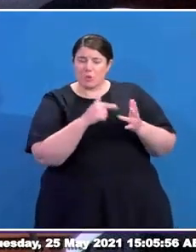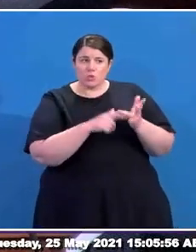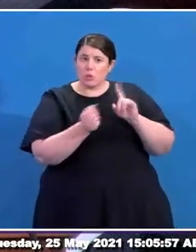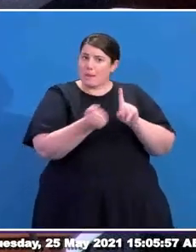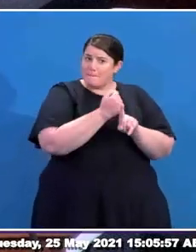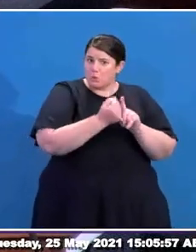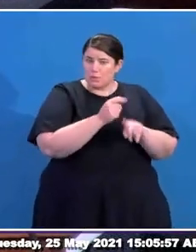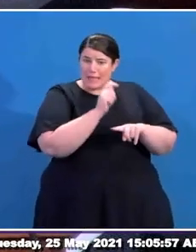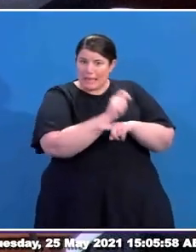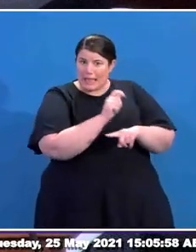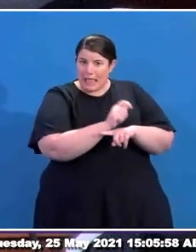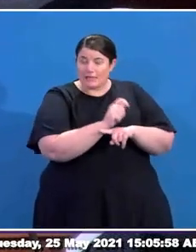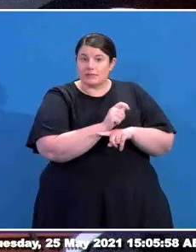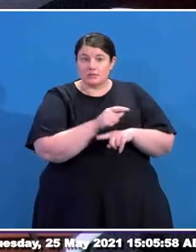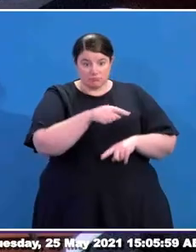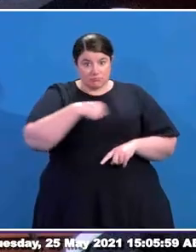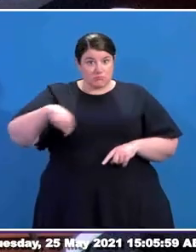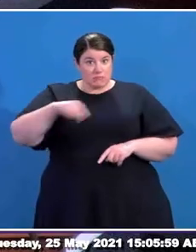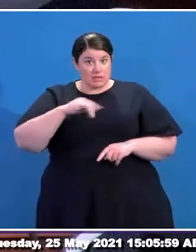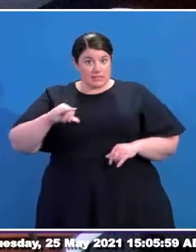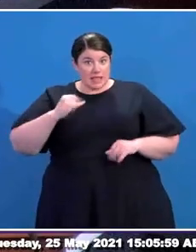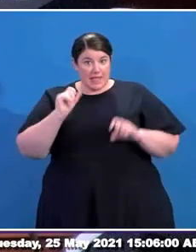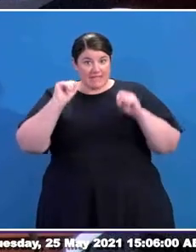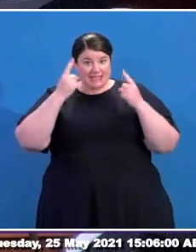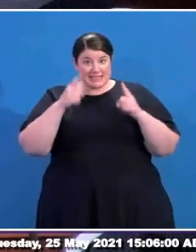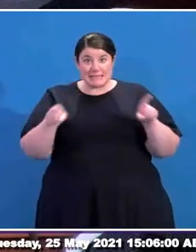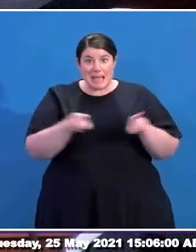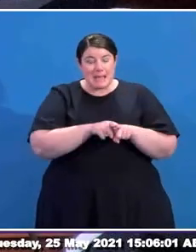within the house was mixed when it came to their understanding of what